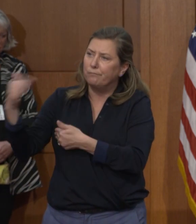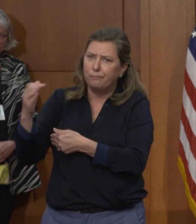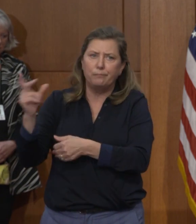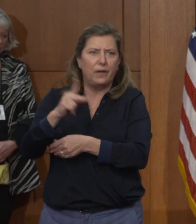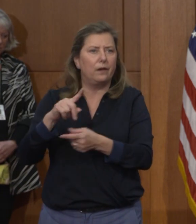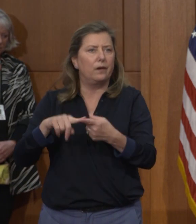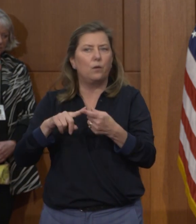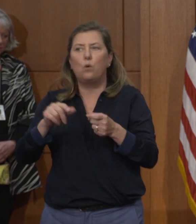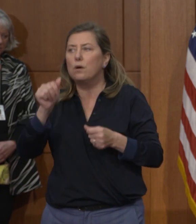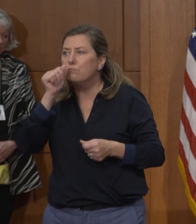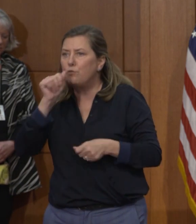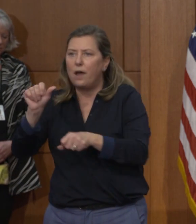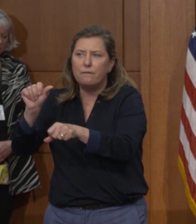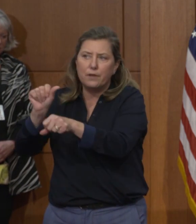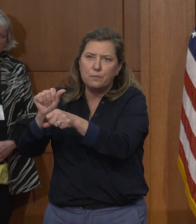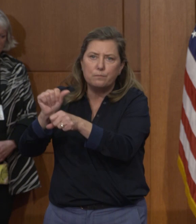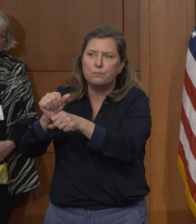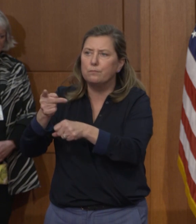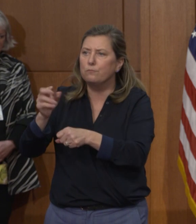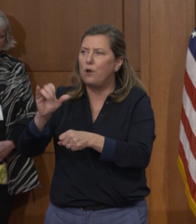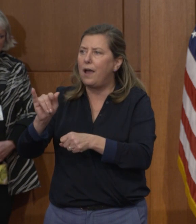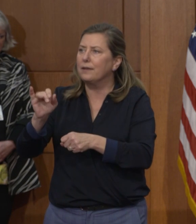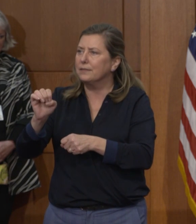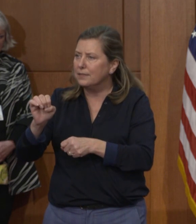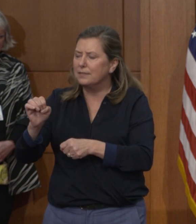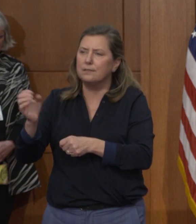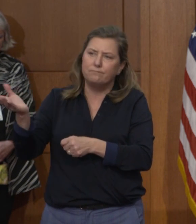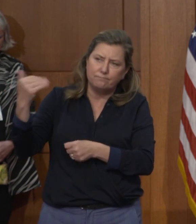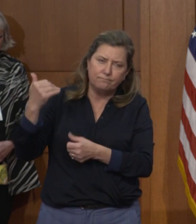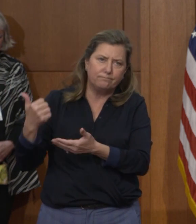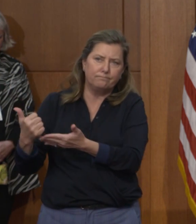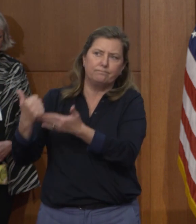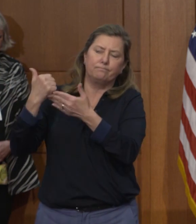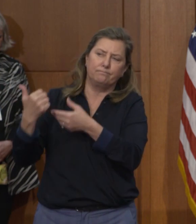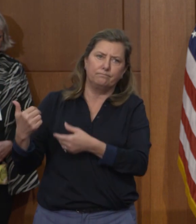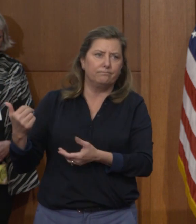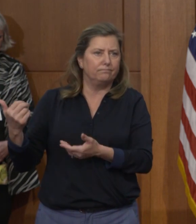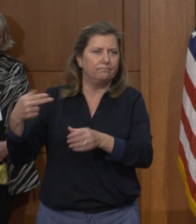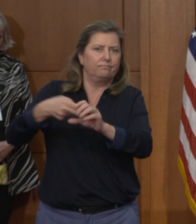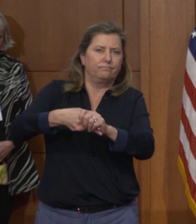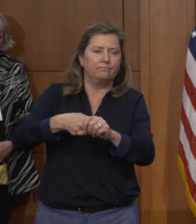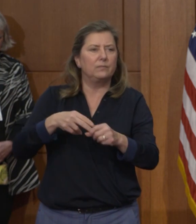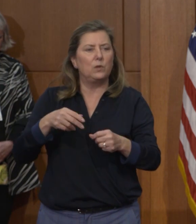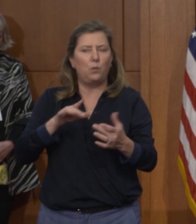use utilizing our medical reserve Corps, utilizing furloughed and under utilized, um,